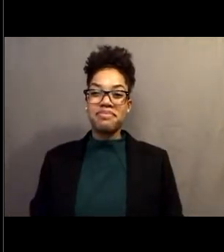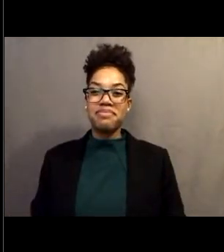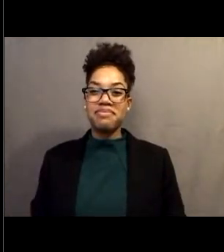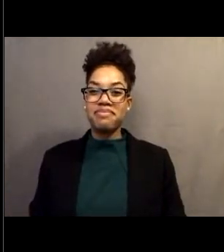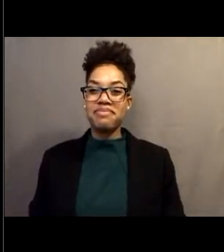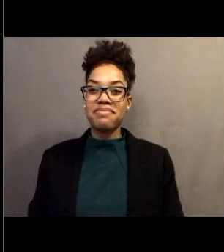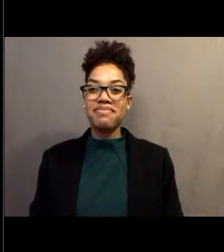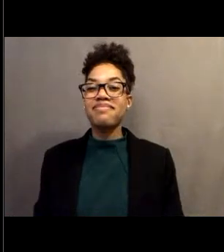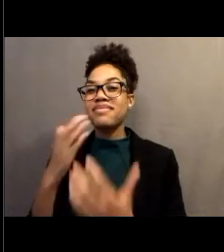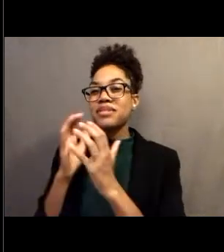Thank you so much.